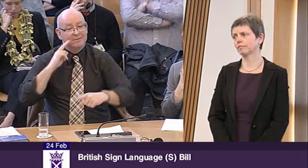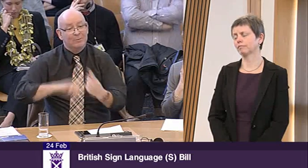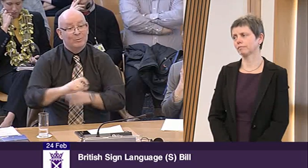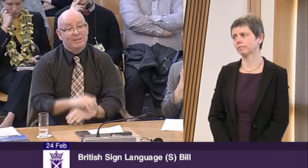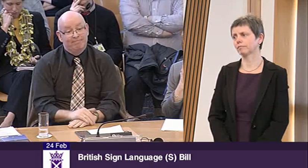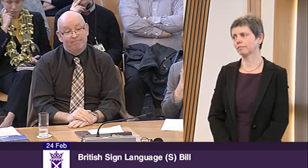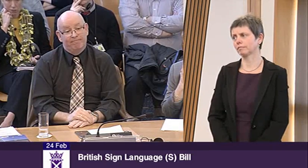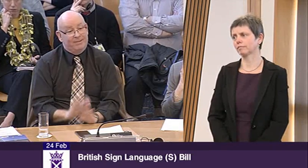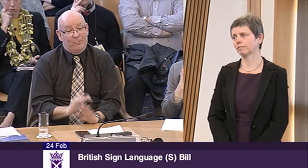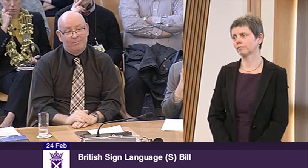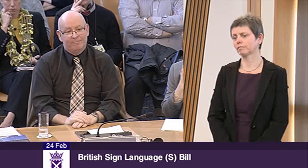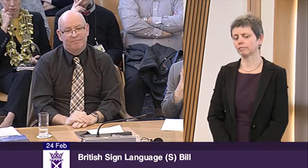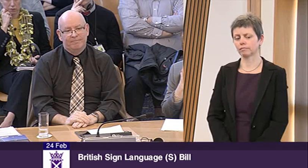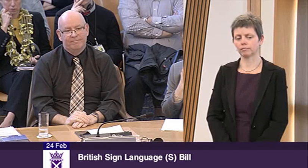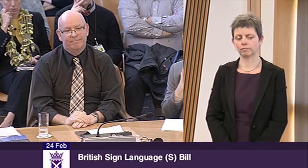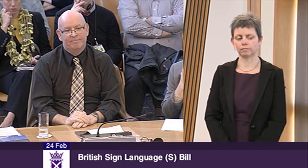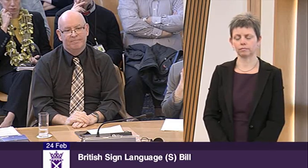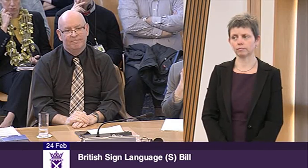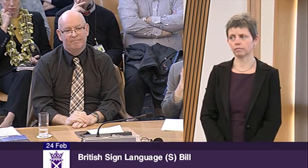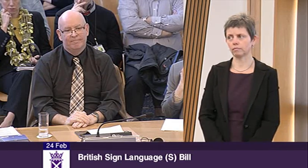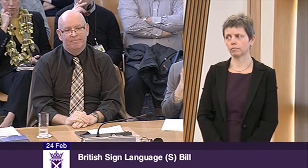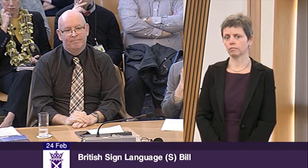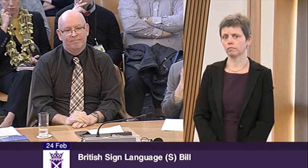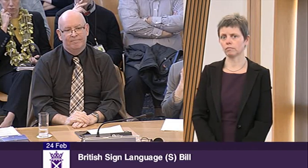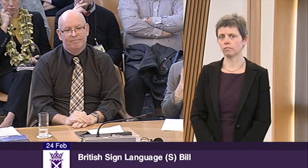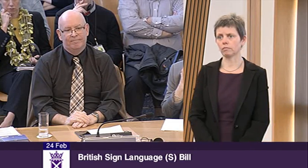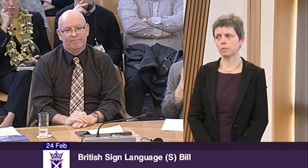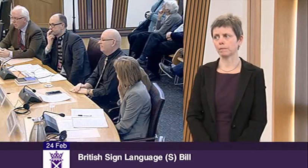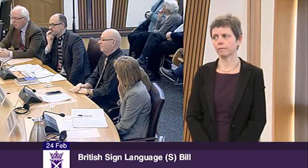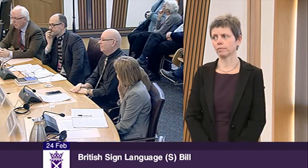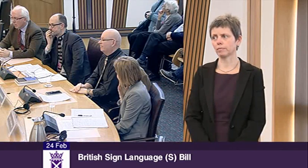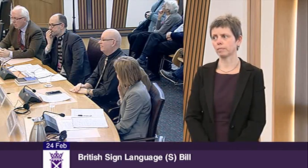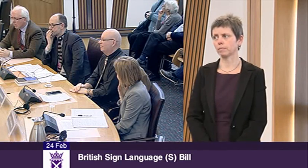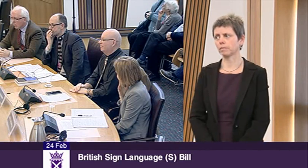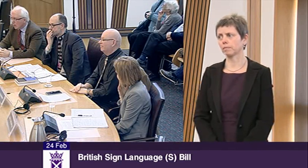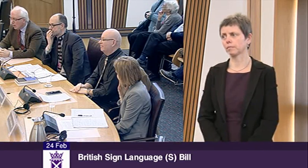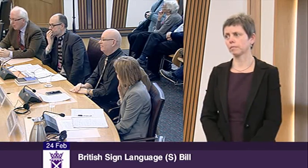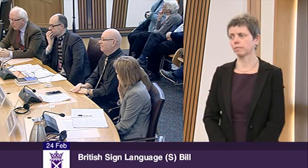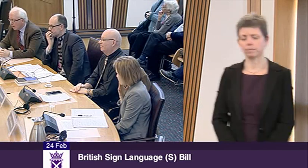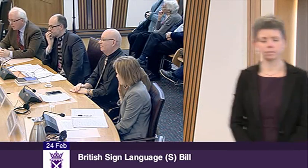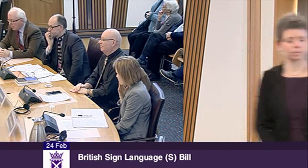more cost-effective, centralised, smart and strategic ways of meeting our needs.